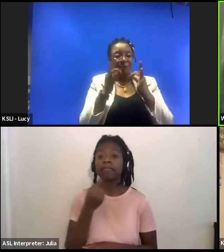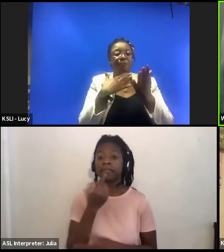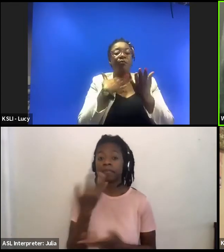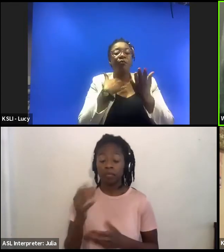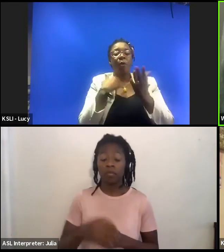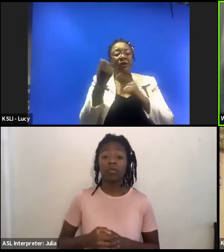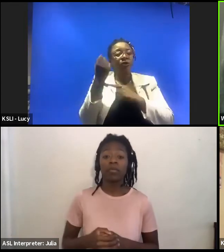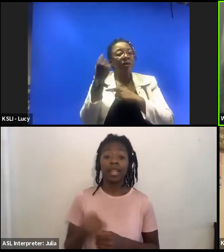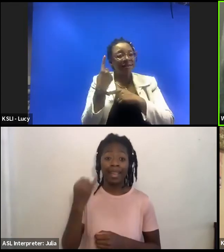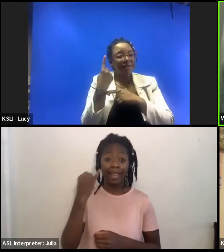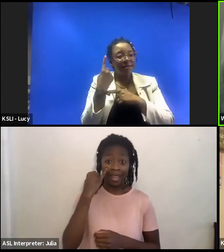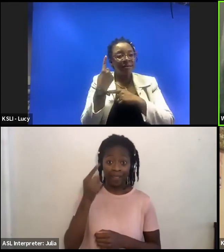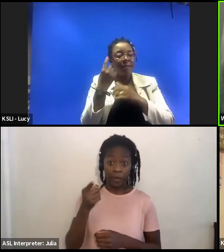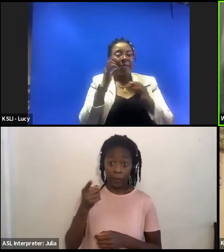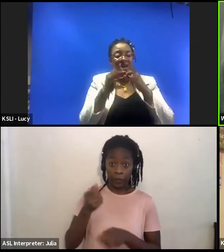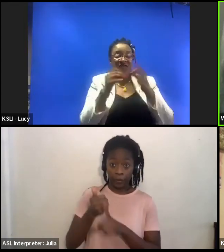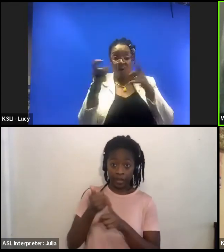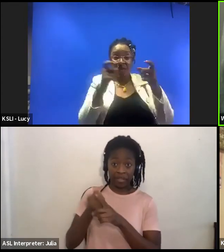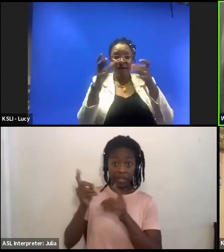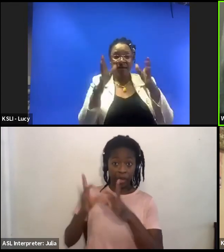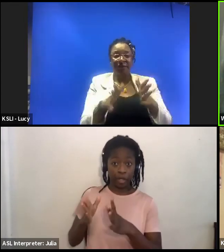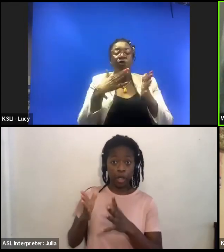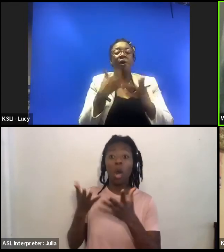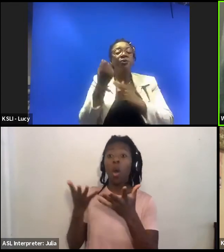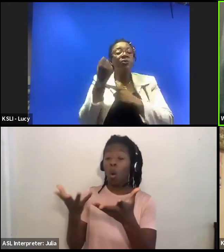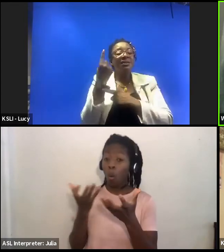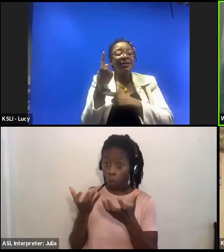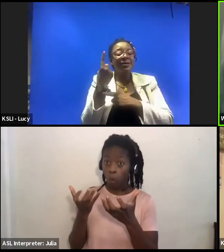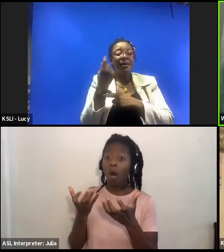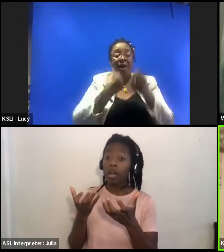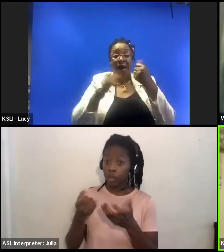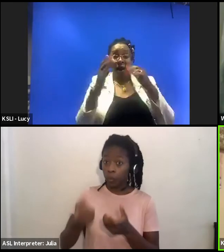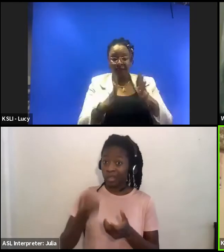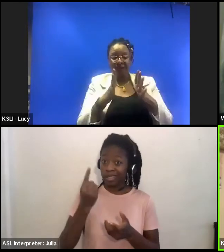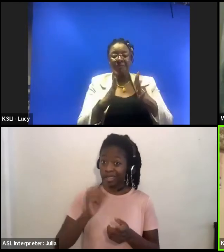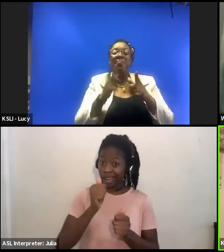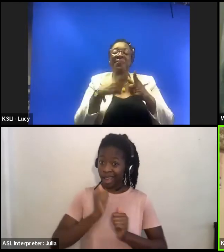"If you're a director and you want to understand actors act, you'll be humbled." Which is true.